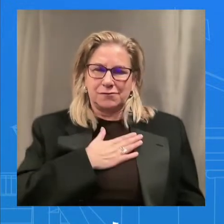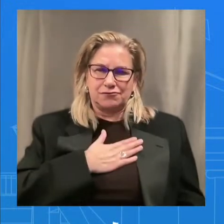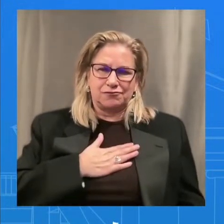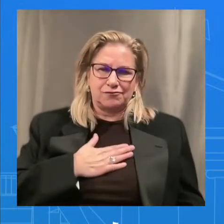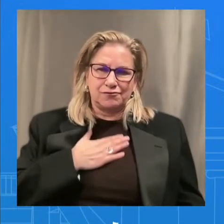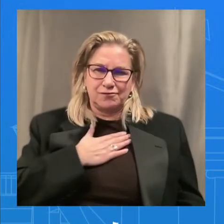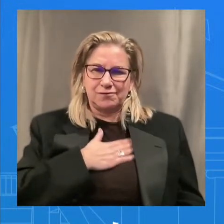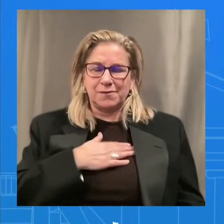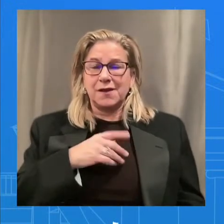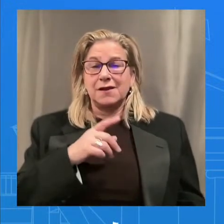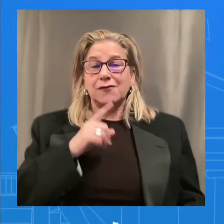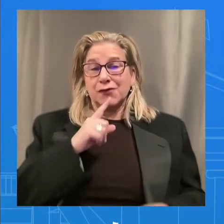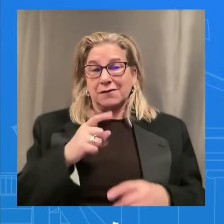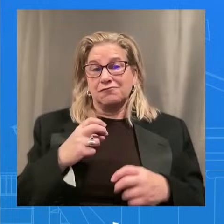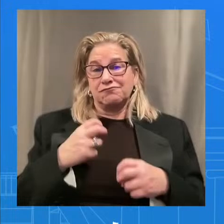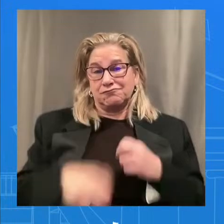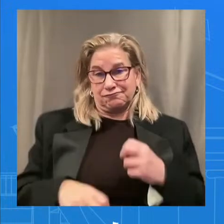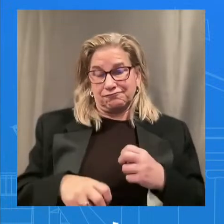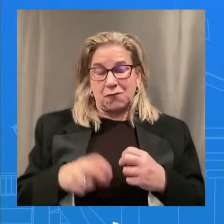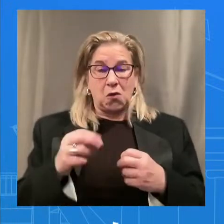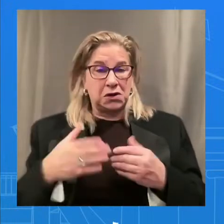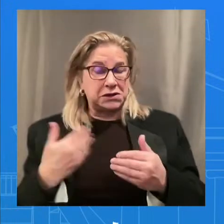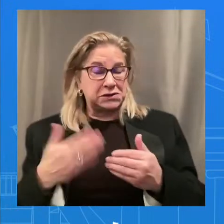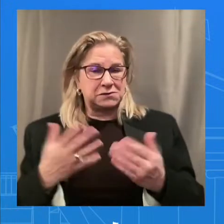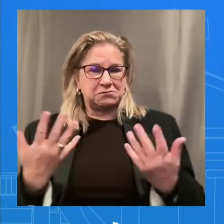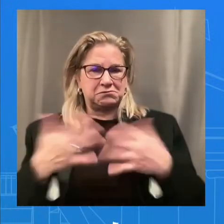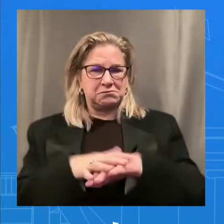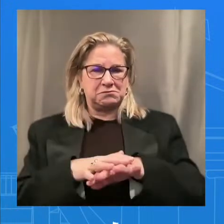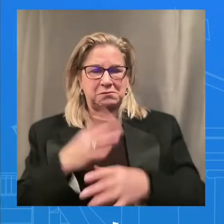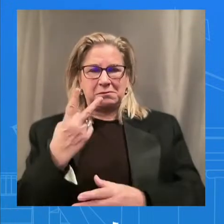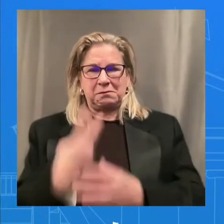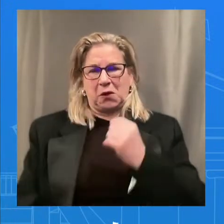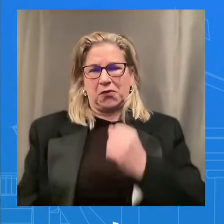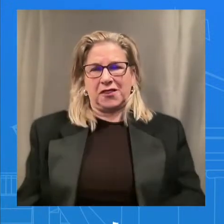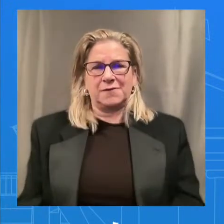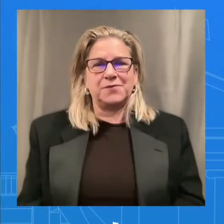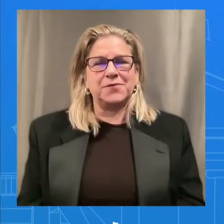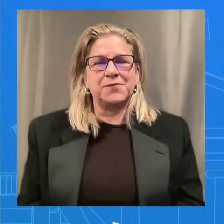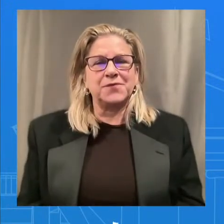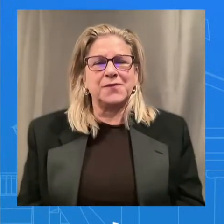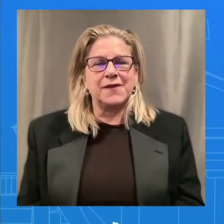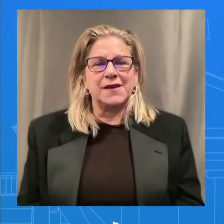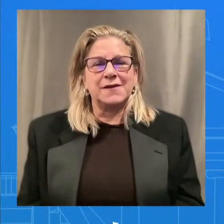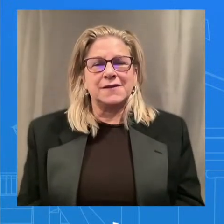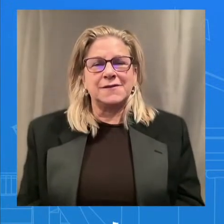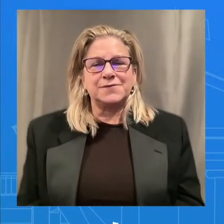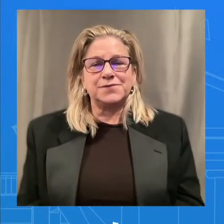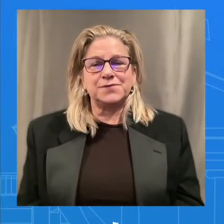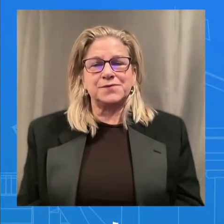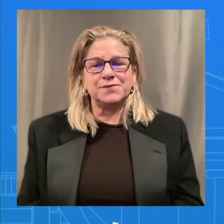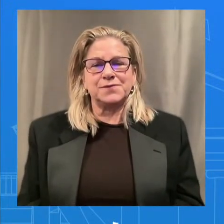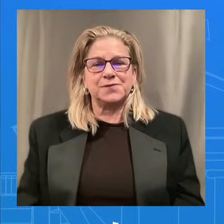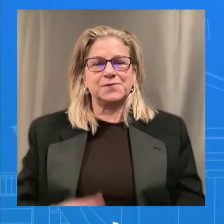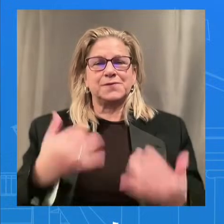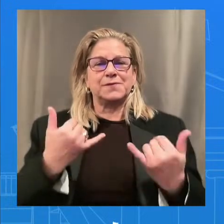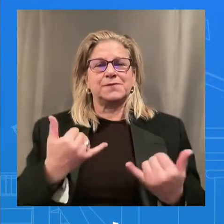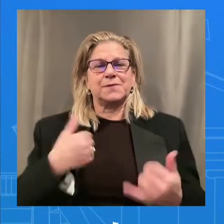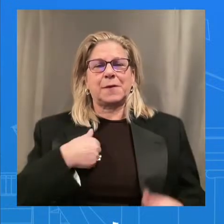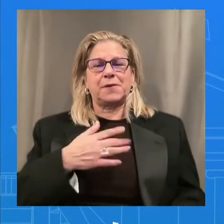I’d be happy to take them. As Karine just noted, later today, President Biden will deliver an address at the State Department on the United States’ position